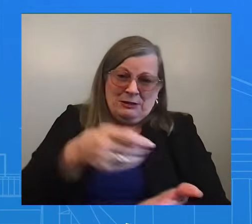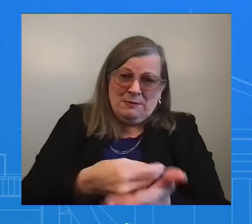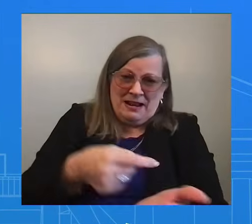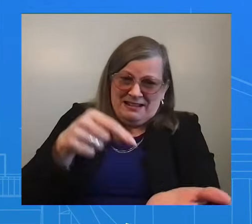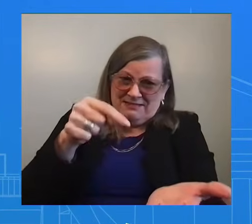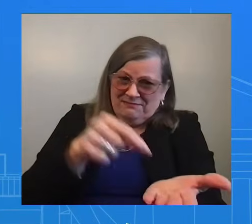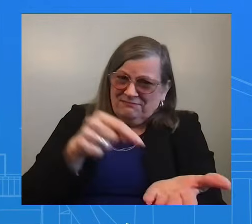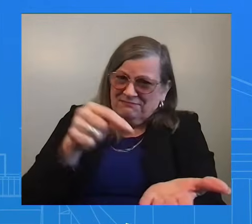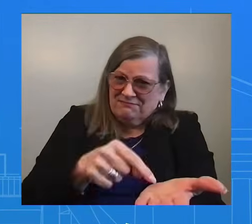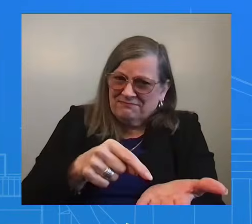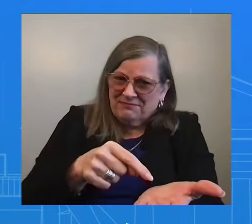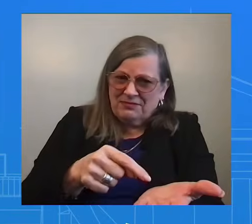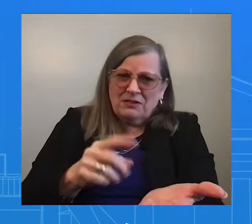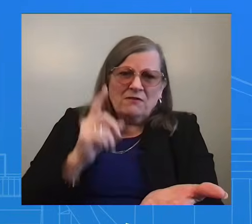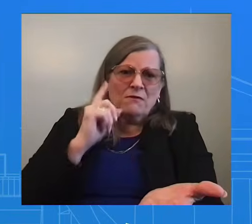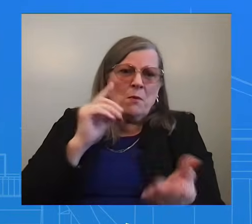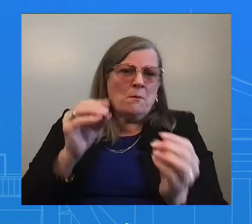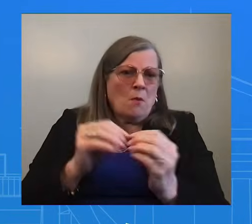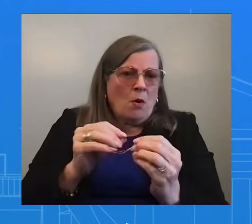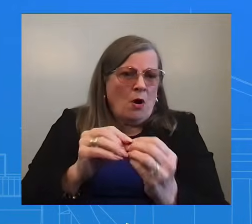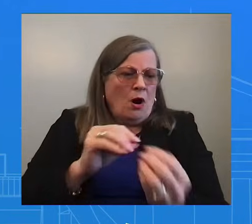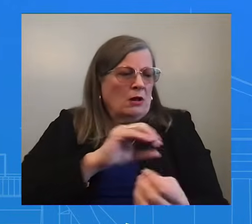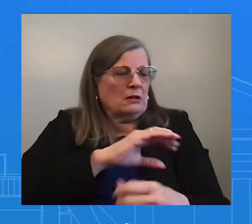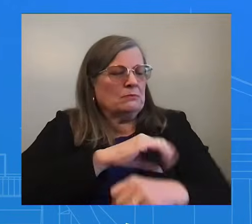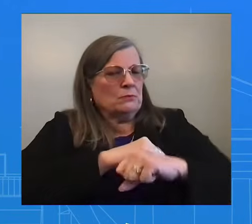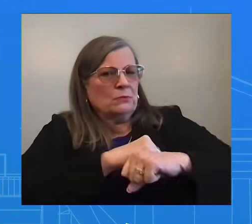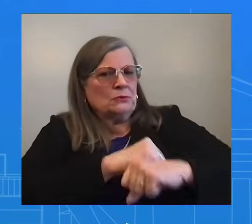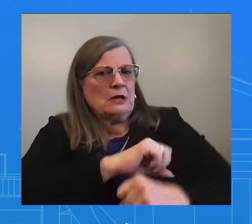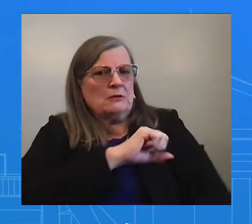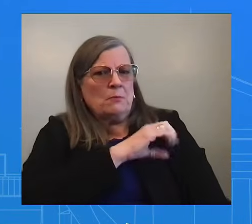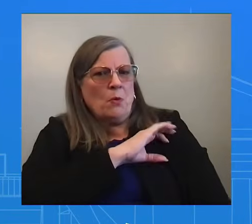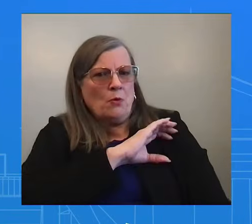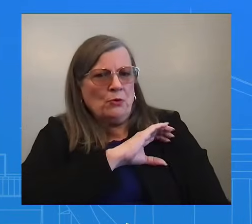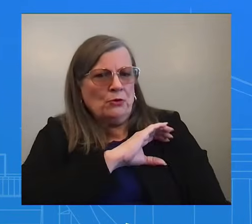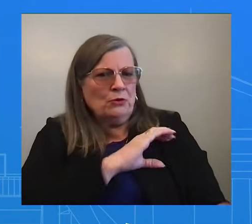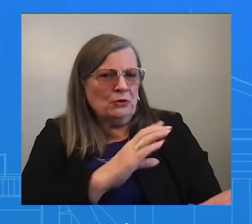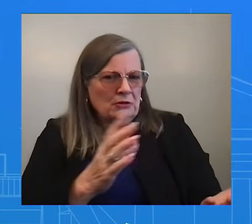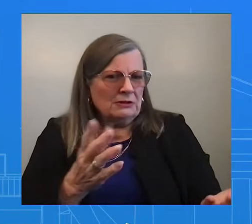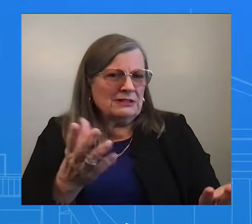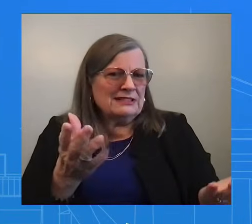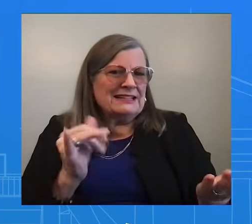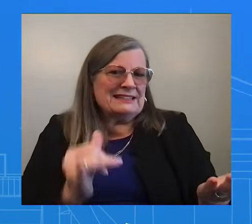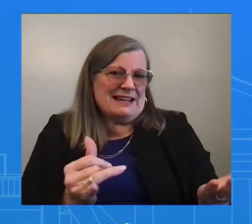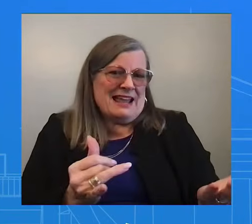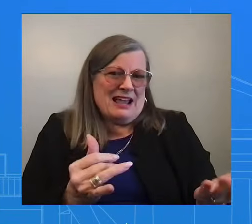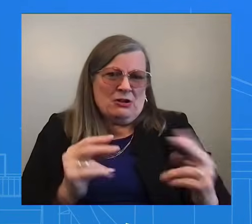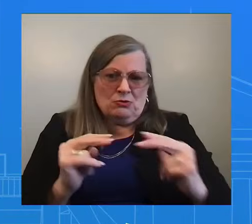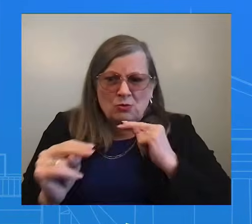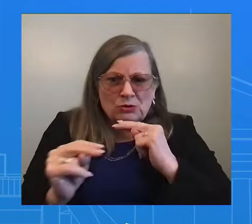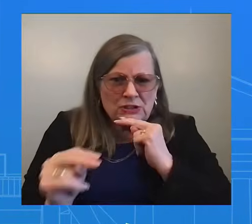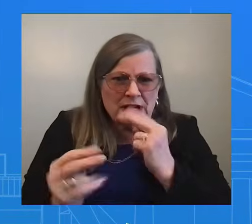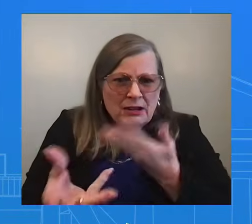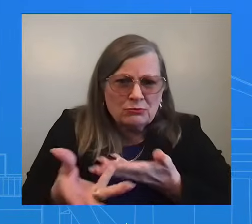which is what we're trying to do right now with these negotiations that are happening with the Senate -- with senators right now. Go ahead, Trevor.